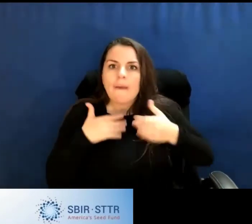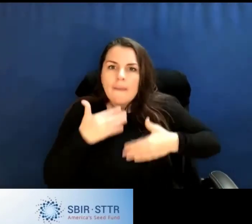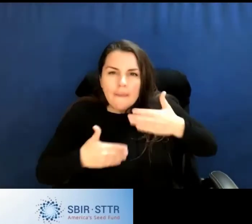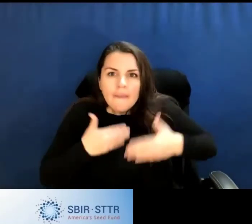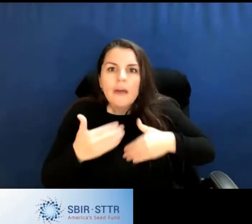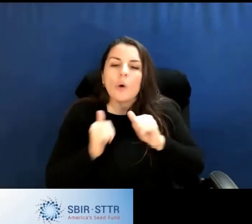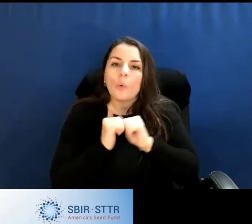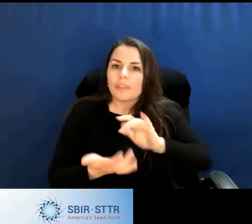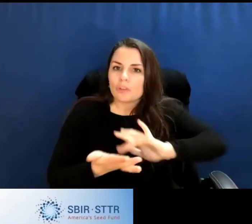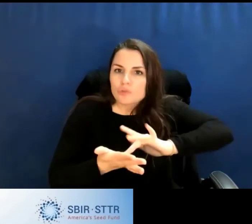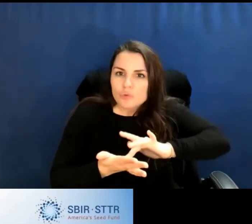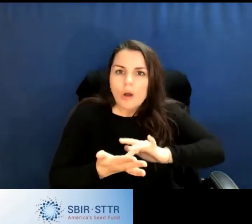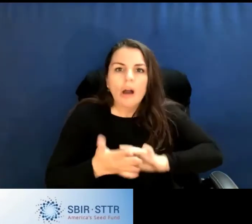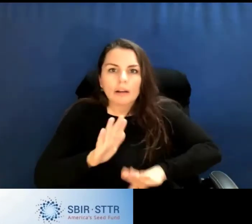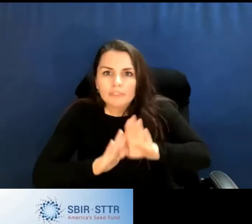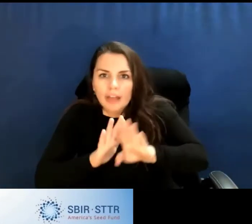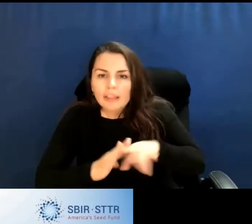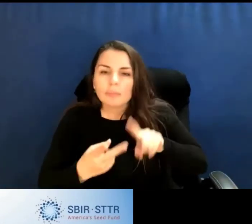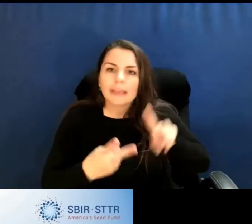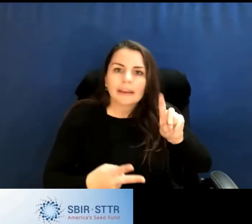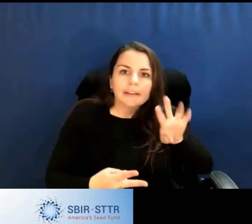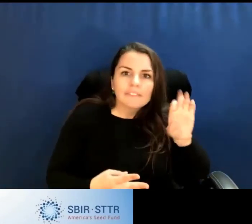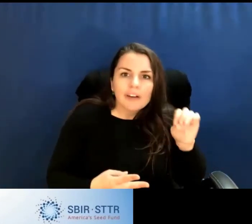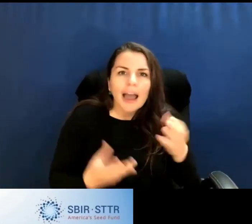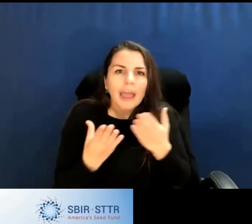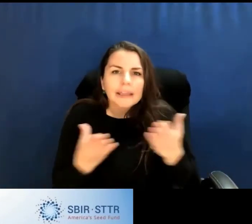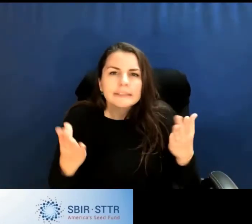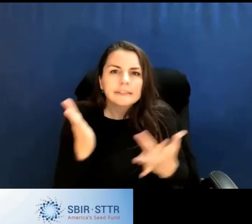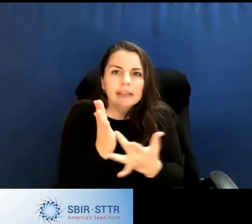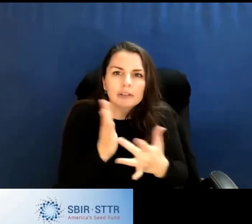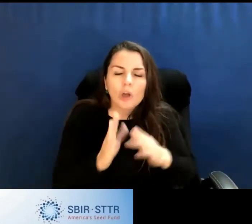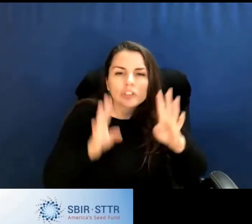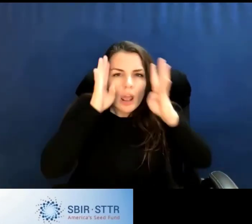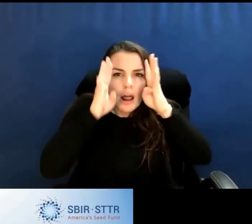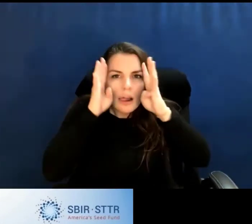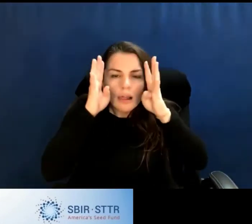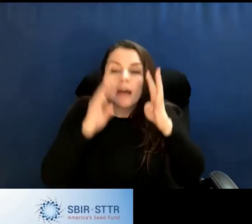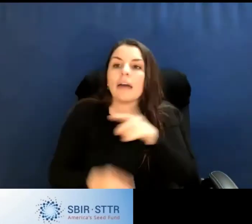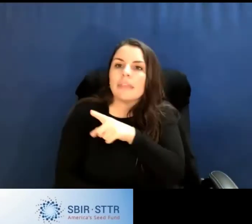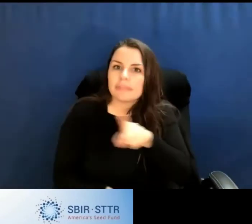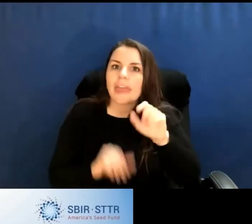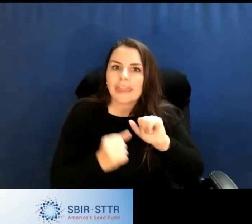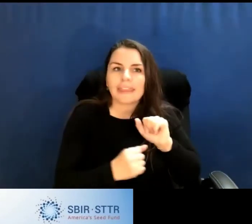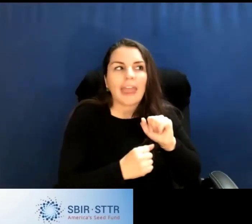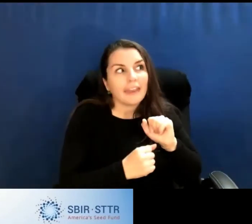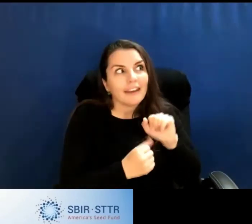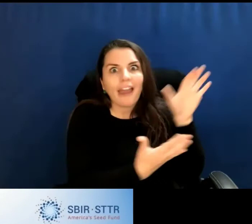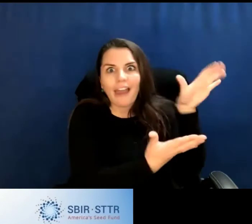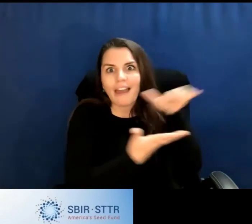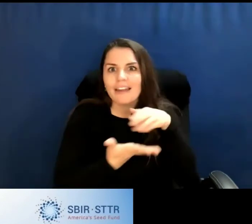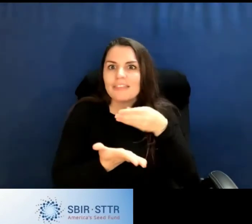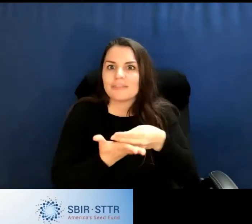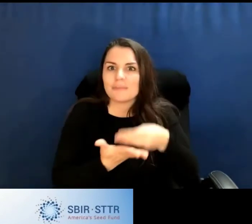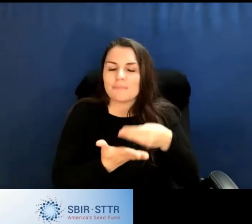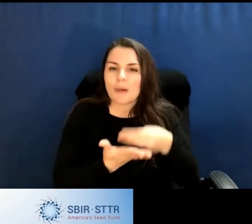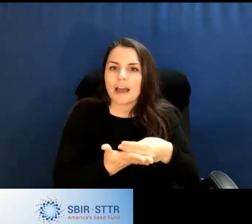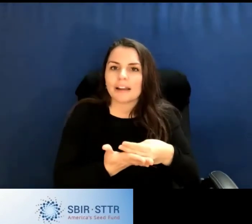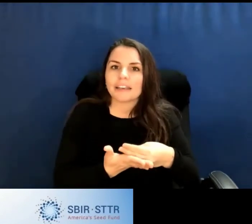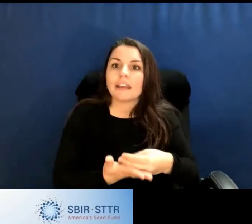or device development stage, and they can then use this money to derisk their technology,